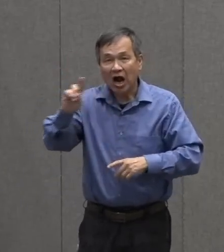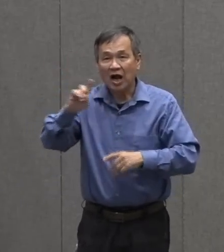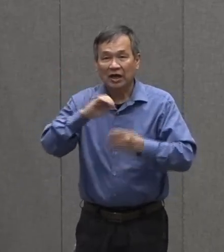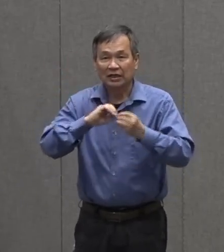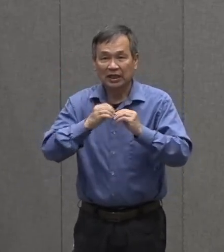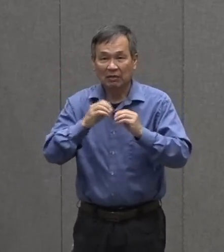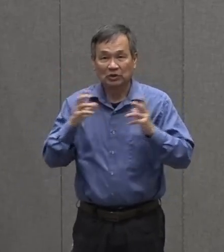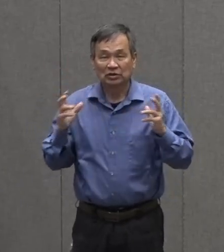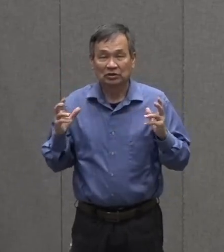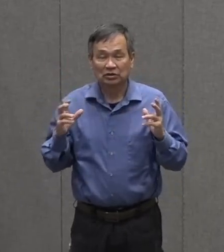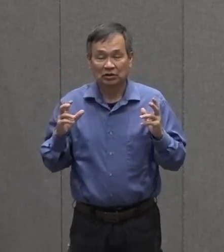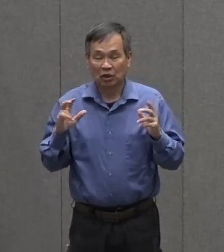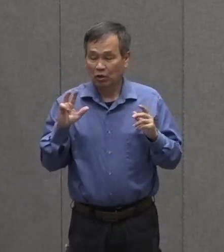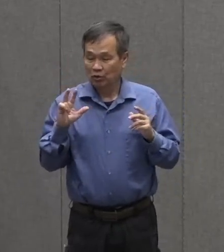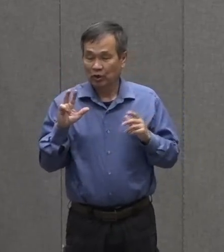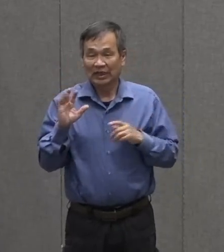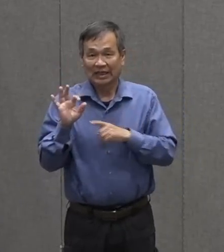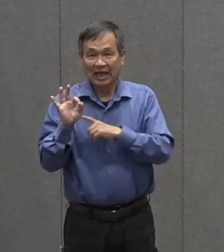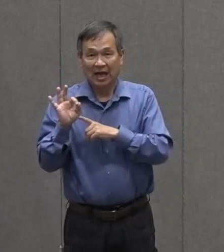So is 39 prime?